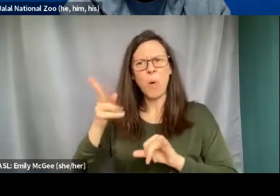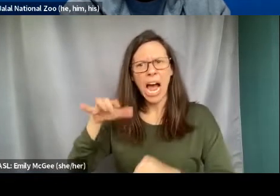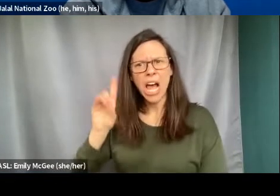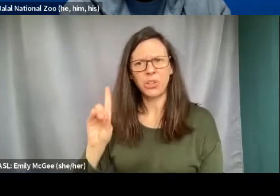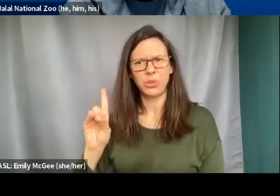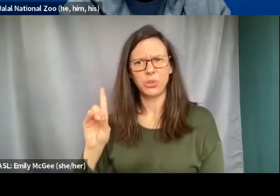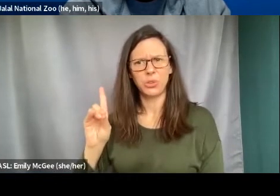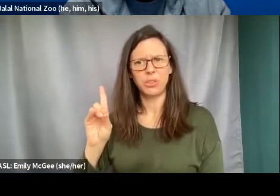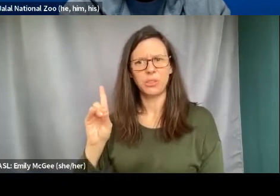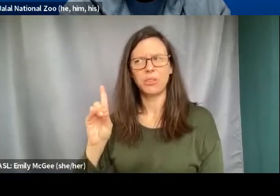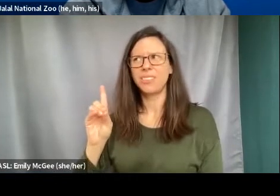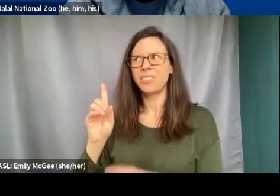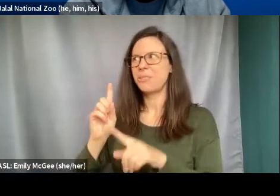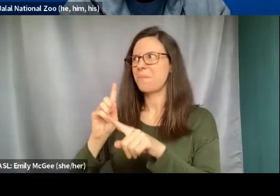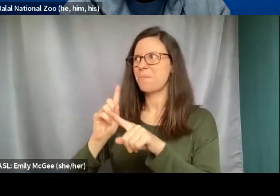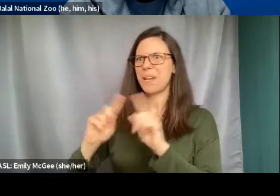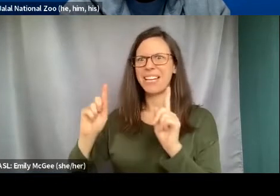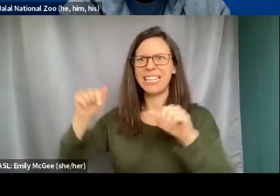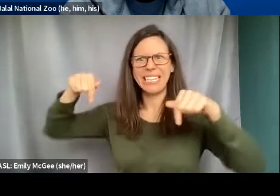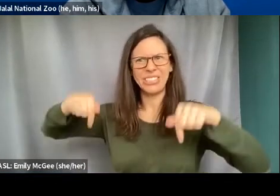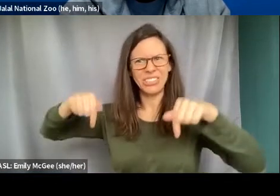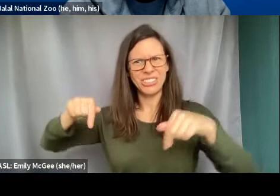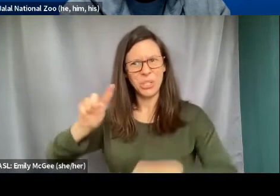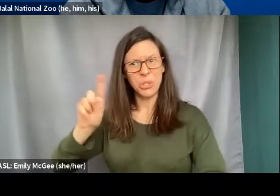in the middle of Washington DC where the National Zoo is we seem to be